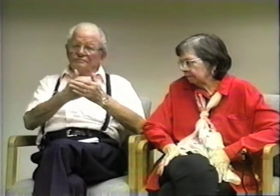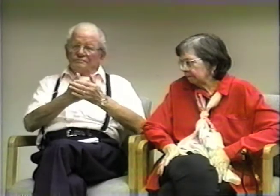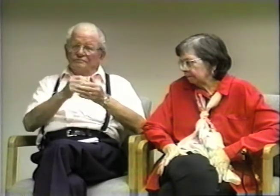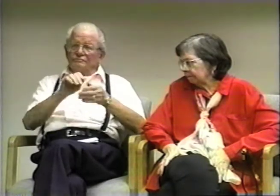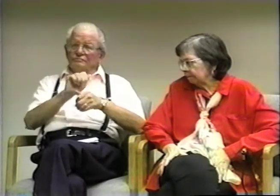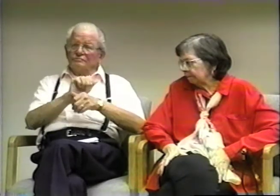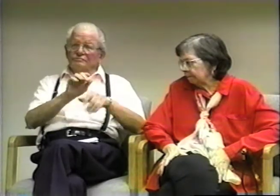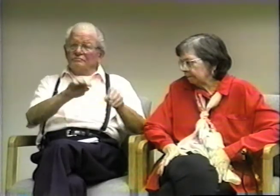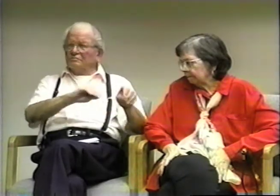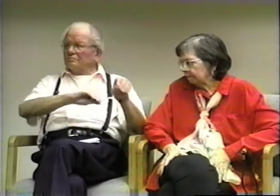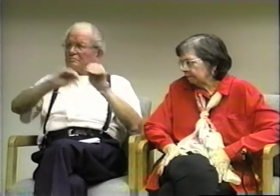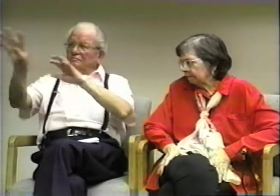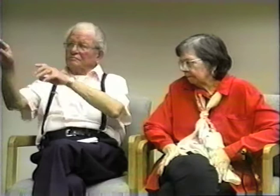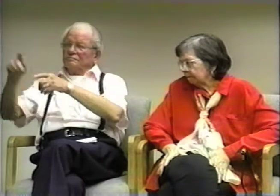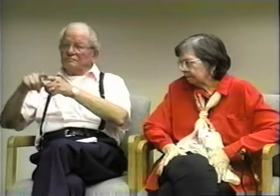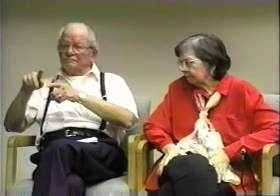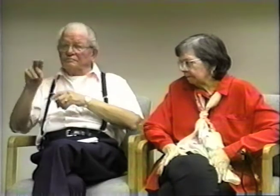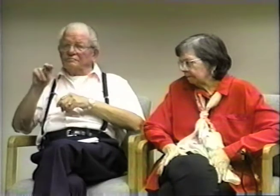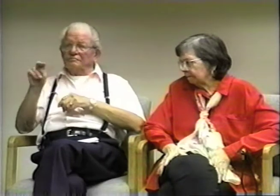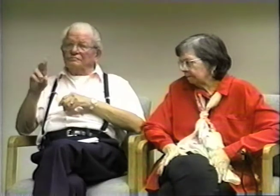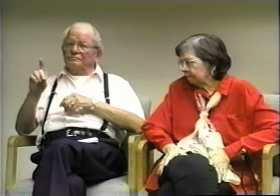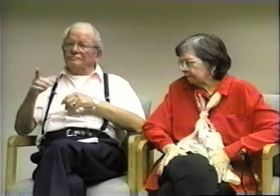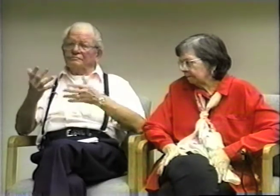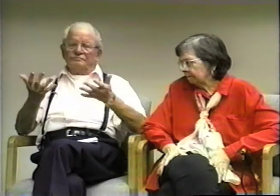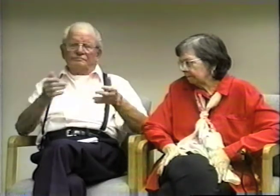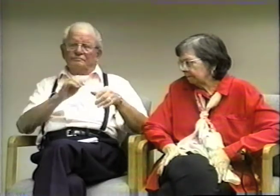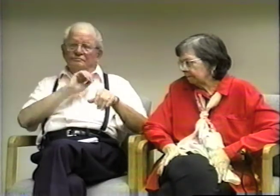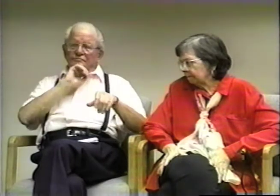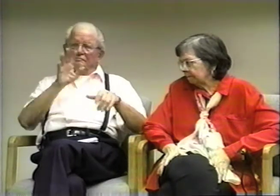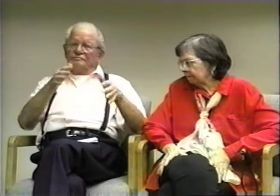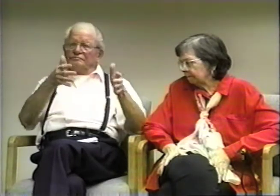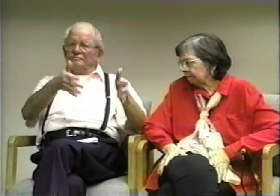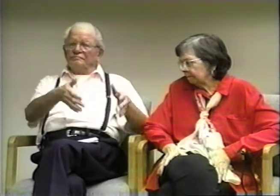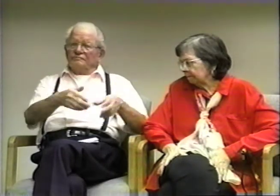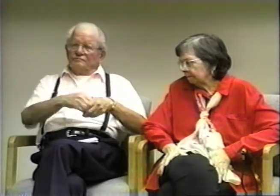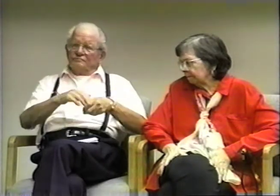who did end up retiring. Then, a few years ago the plant finally closed.